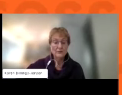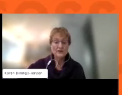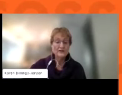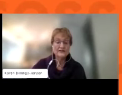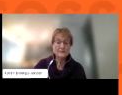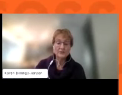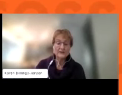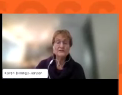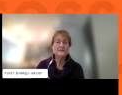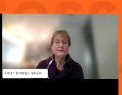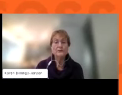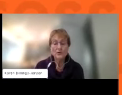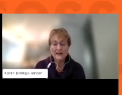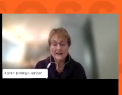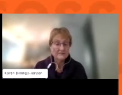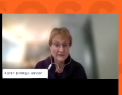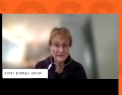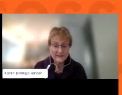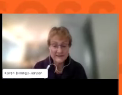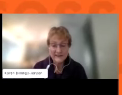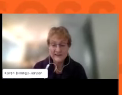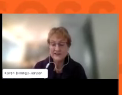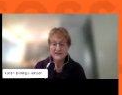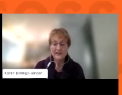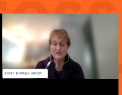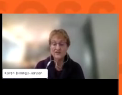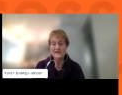would not support the use of a walker if it is needed to negotiate